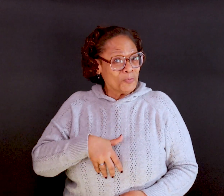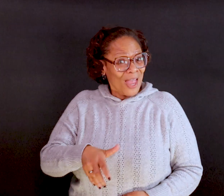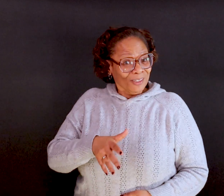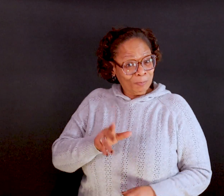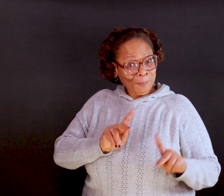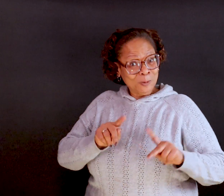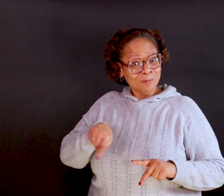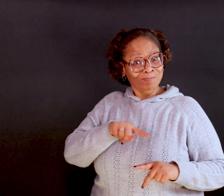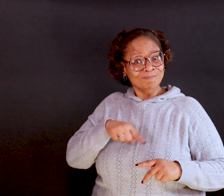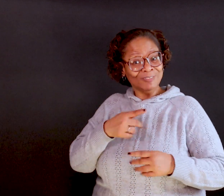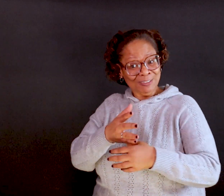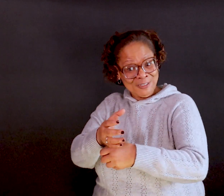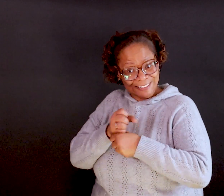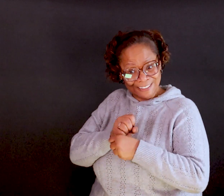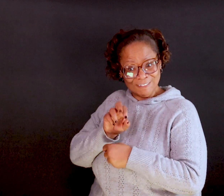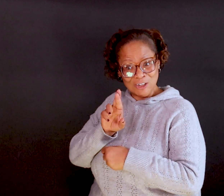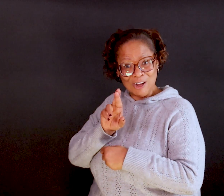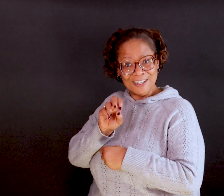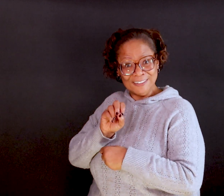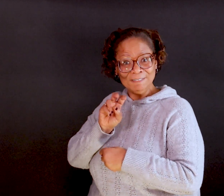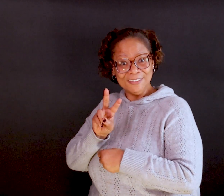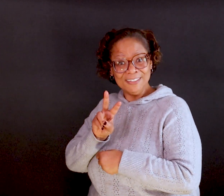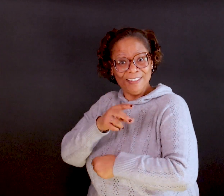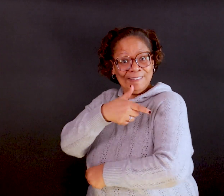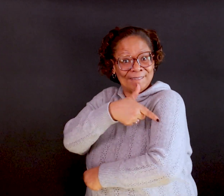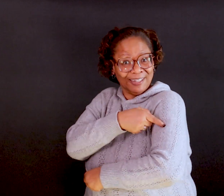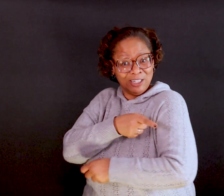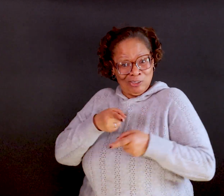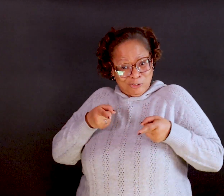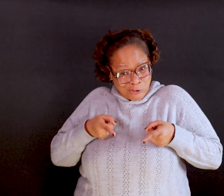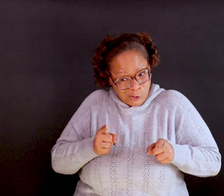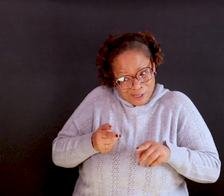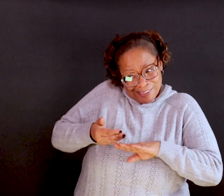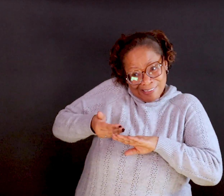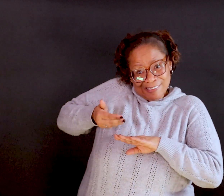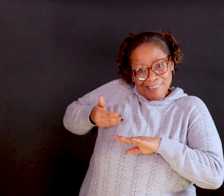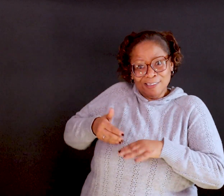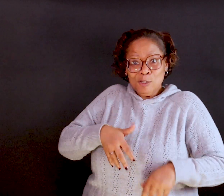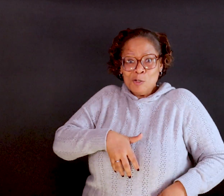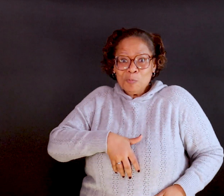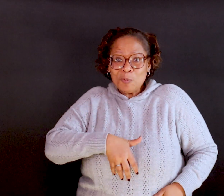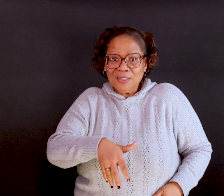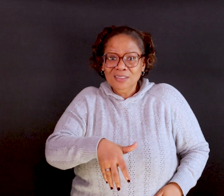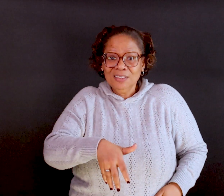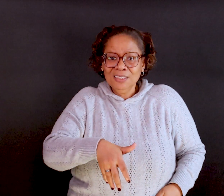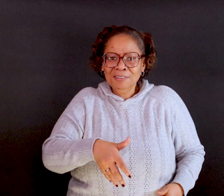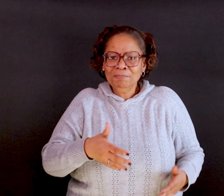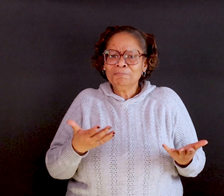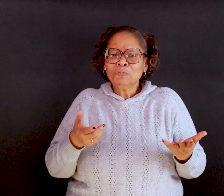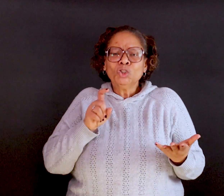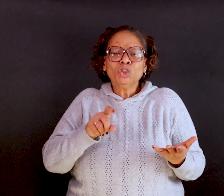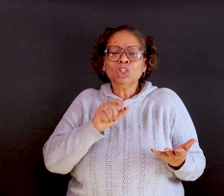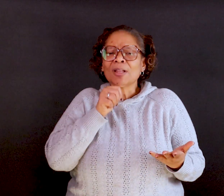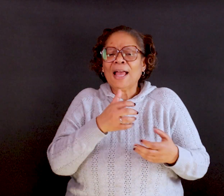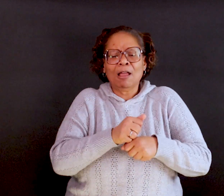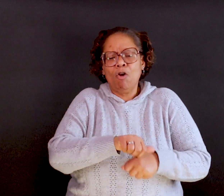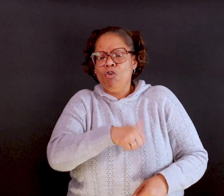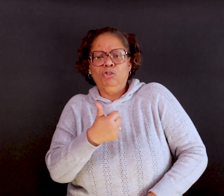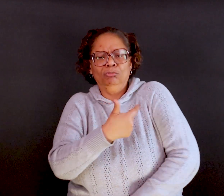Pregnant people who received RSV vaccine in a previous pregnancy should not get another dose.